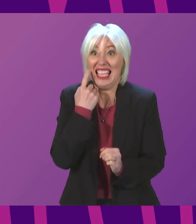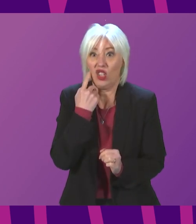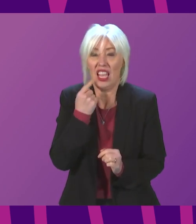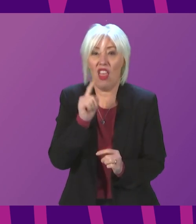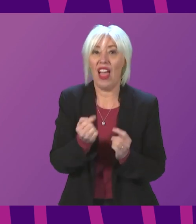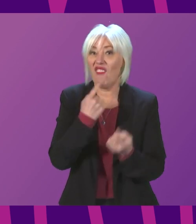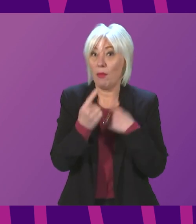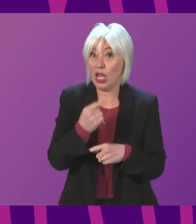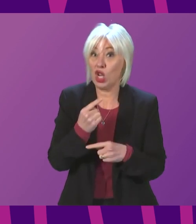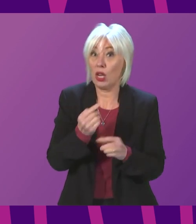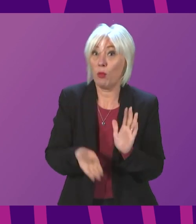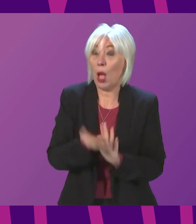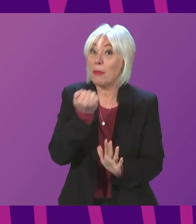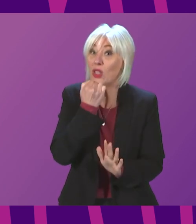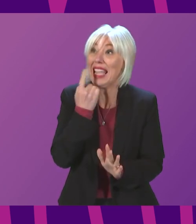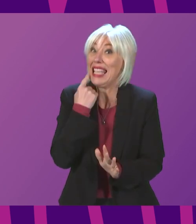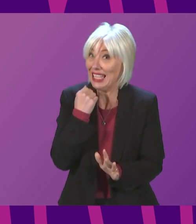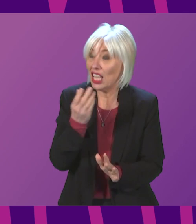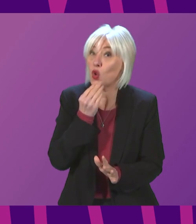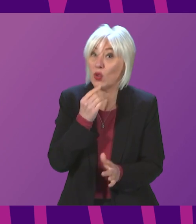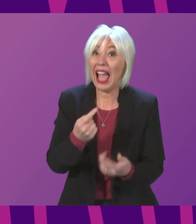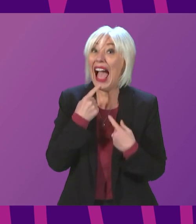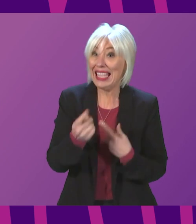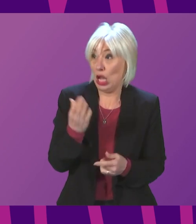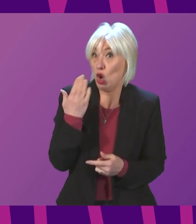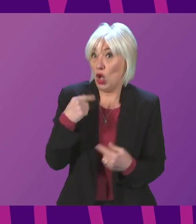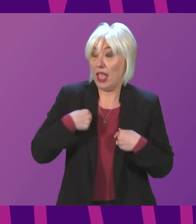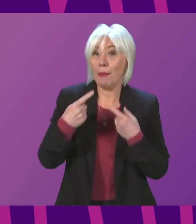data. In my statement today, I cited data that I understand have been updated, while